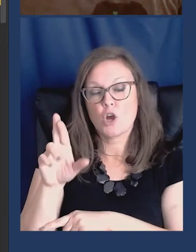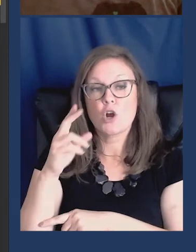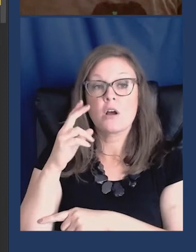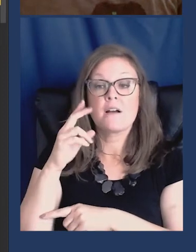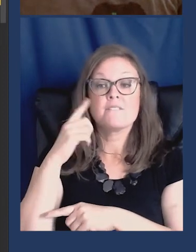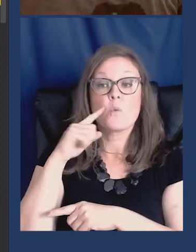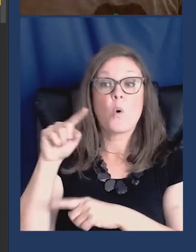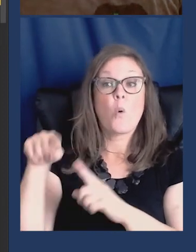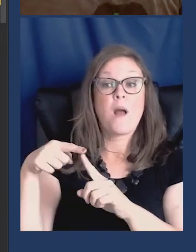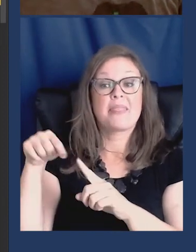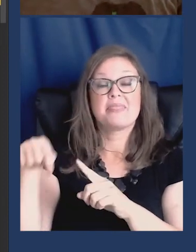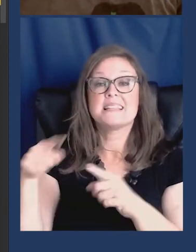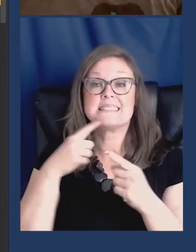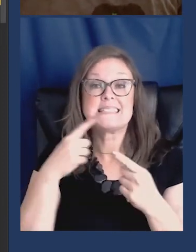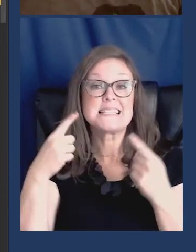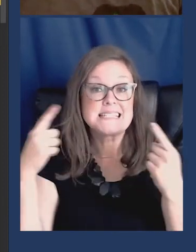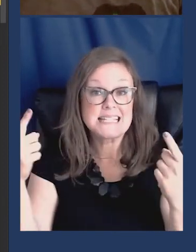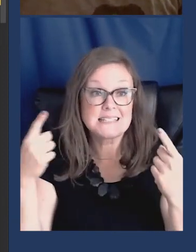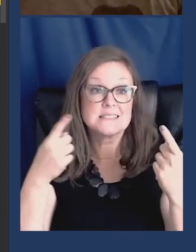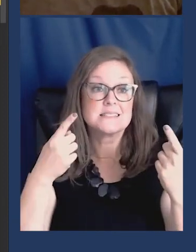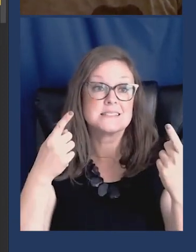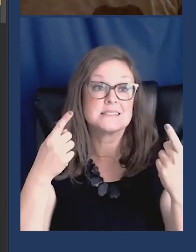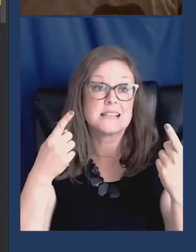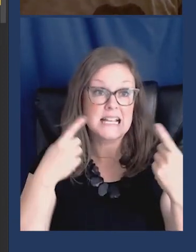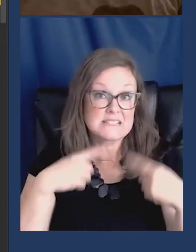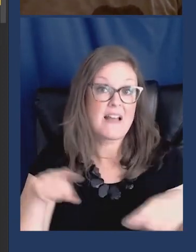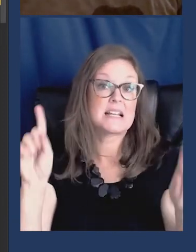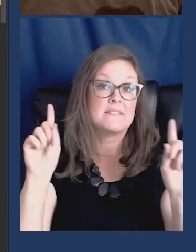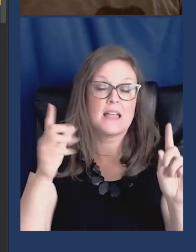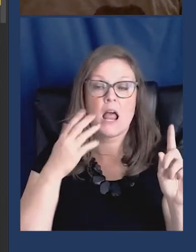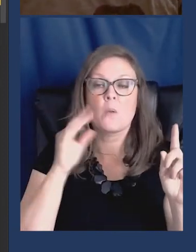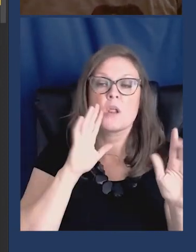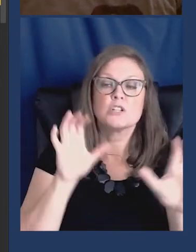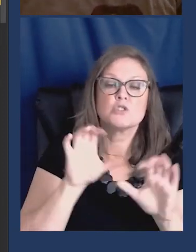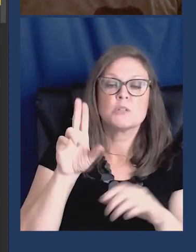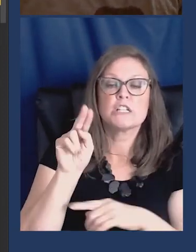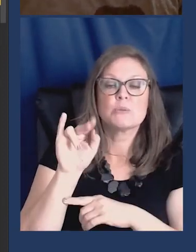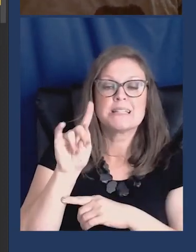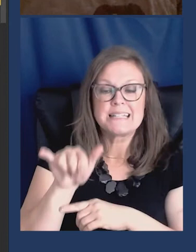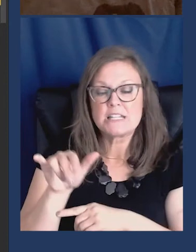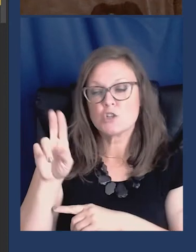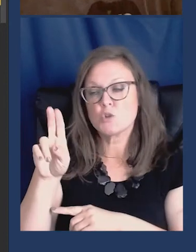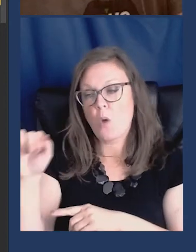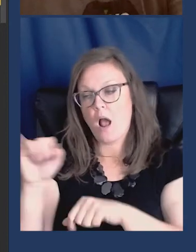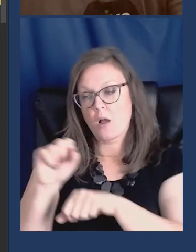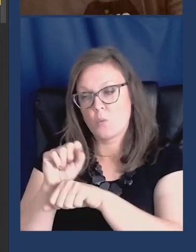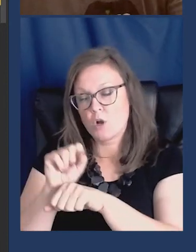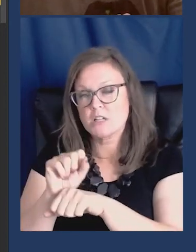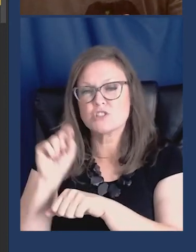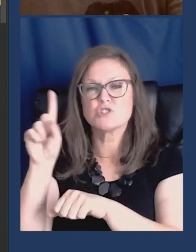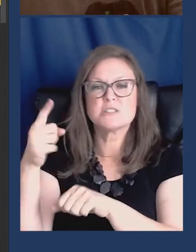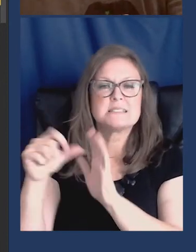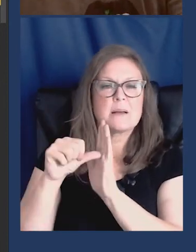And it's just going to do some Unity UI work. It's just going to iterate through the leaderboard results